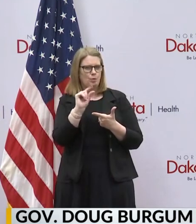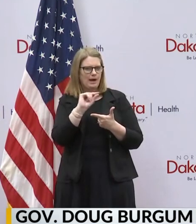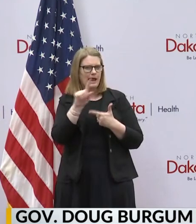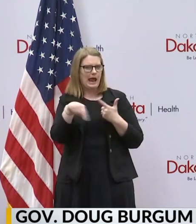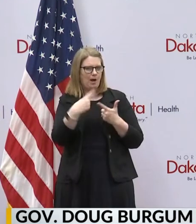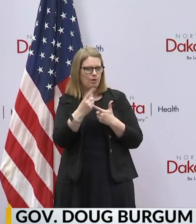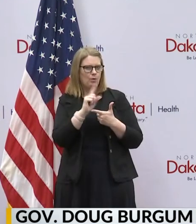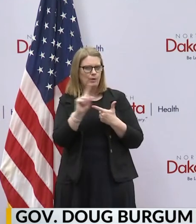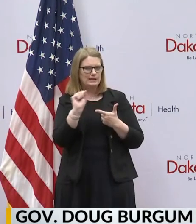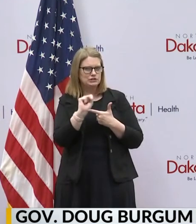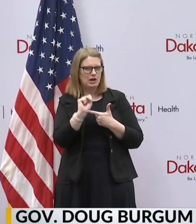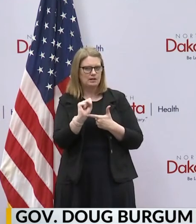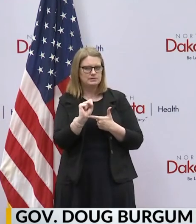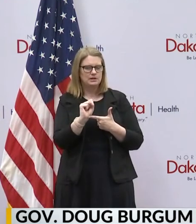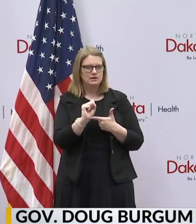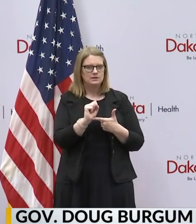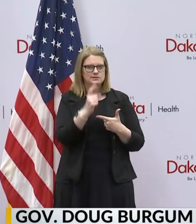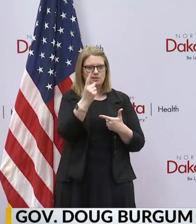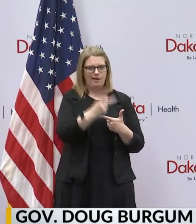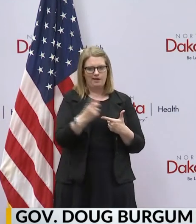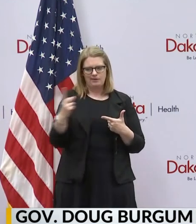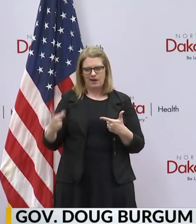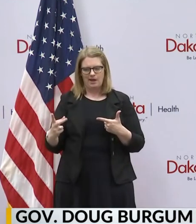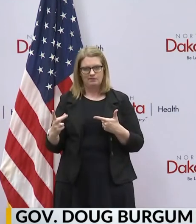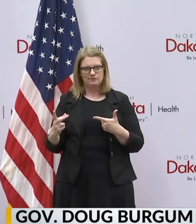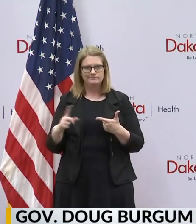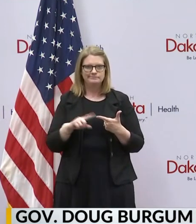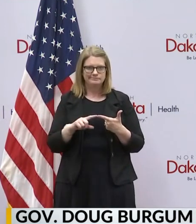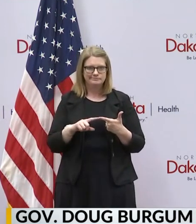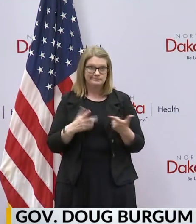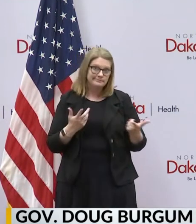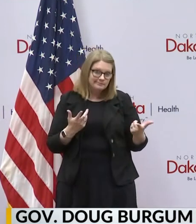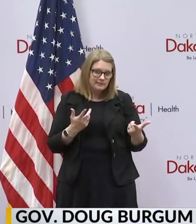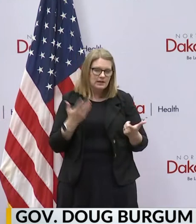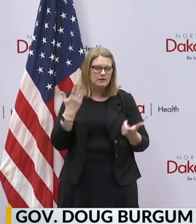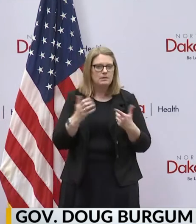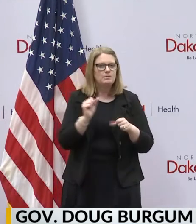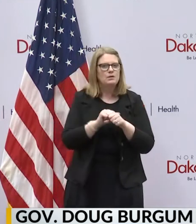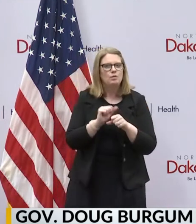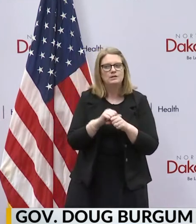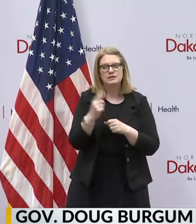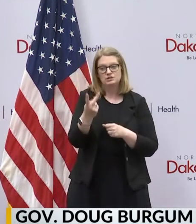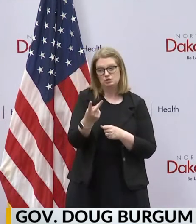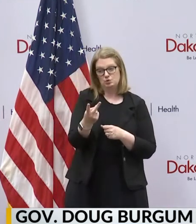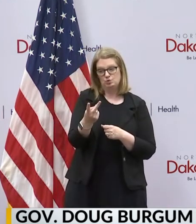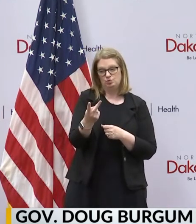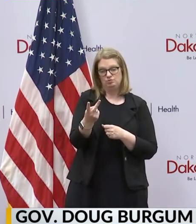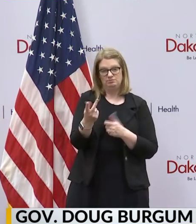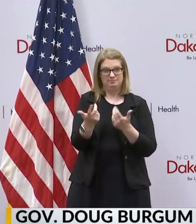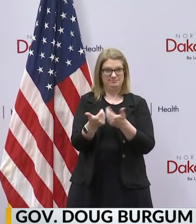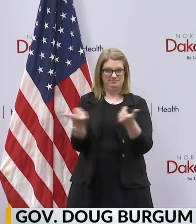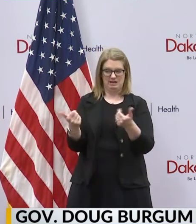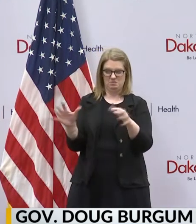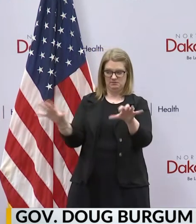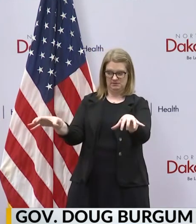HOLD TWO JOBS, FOR EXAMPLE, THAT ARE $20 A WEEK OR 20-HOUR A WEEK JOBS AND WE KNOW IN SOME CASES THAT PEOPLE WOULD FIT IN THIS